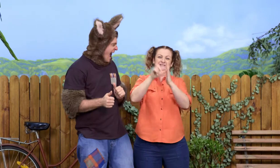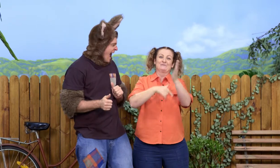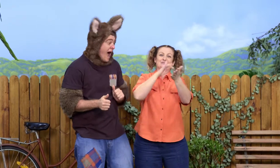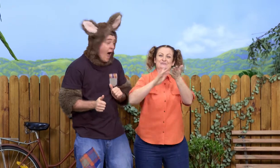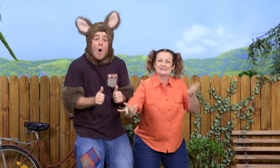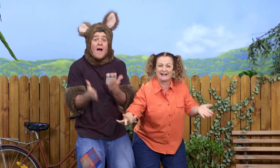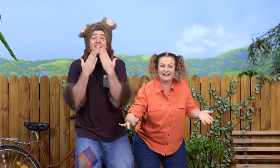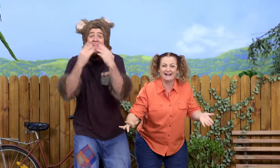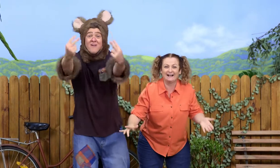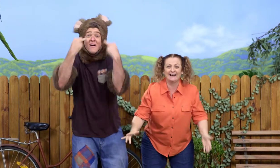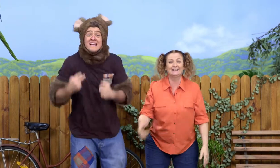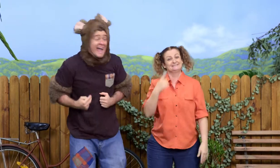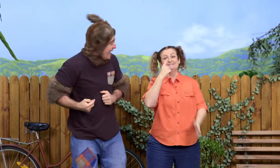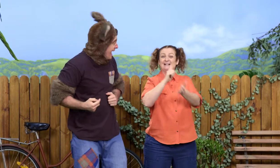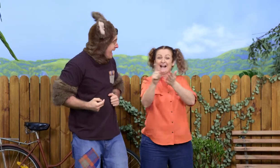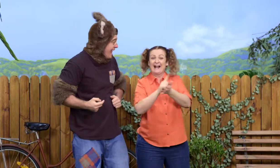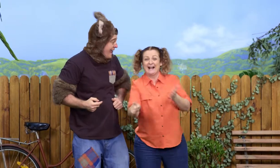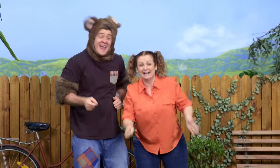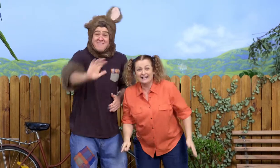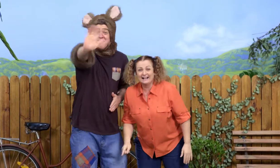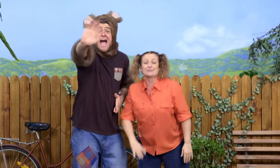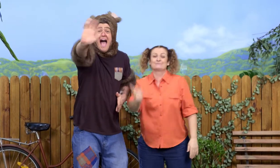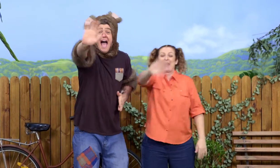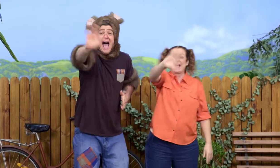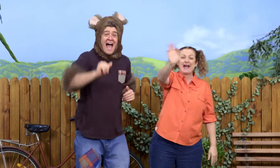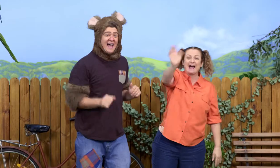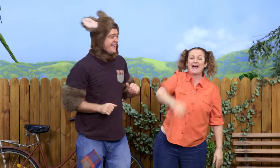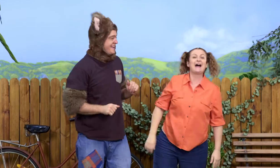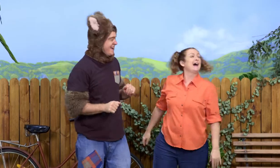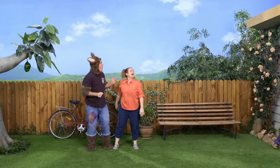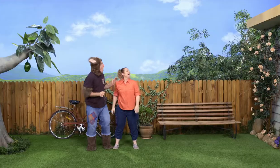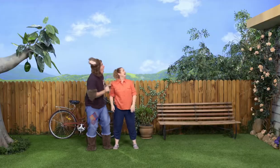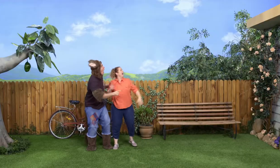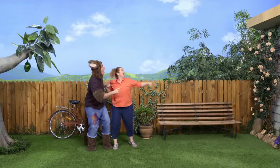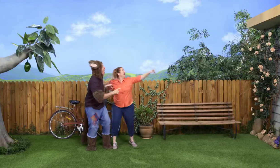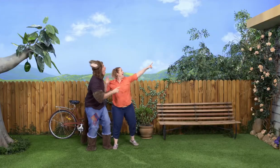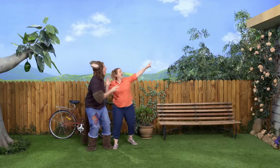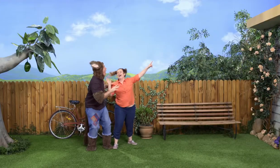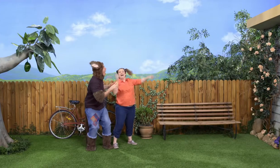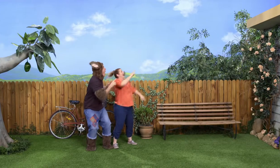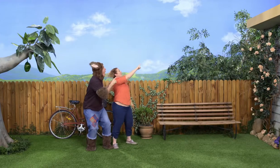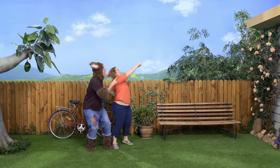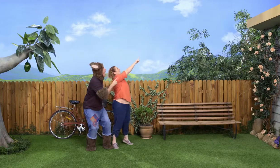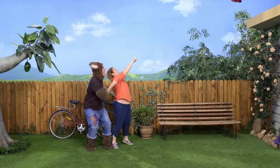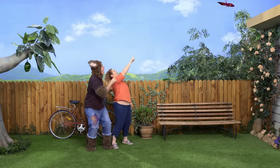Well, our time is up. Thanks for watching. See you next time. Bye! Bye! Oh, look! Look, it's back.